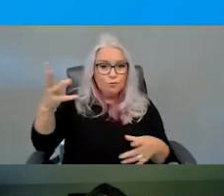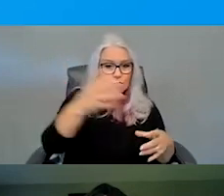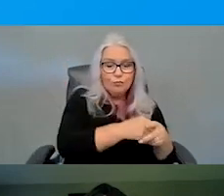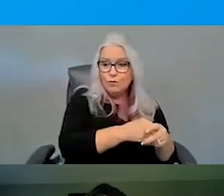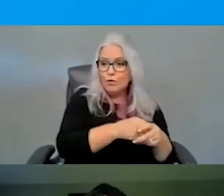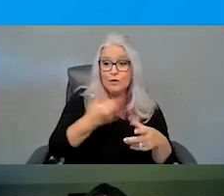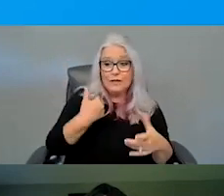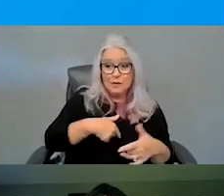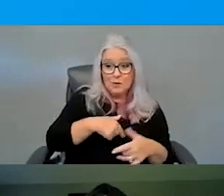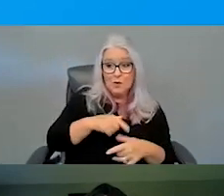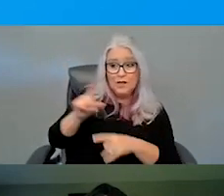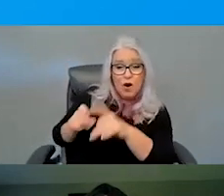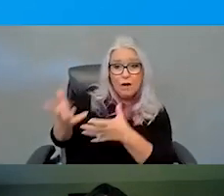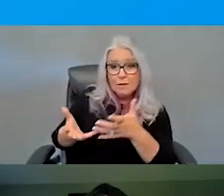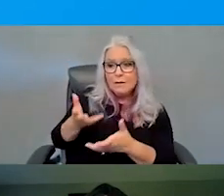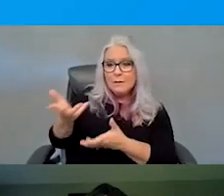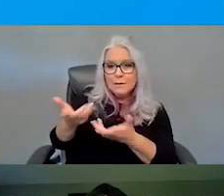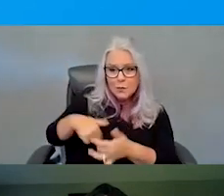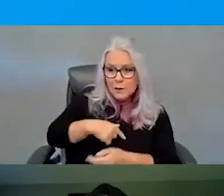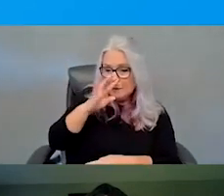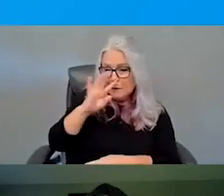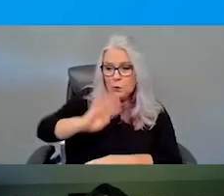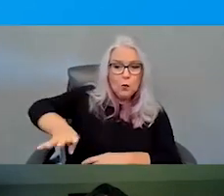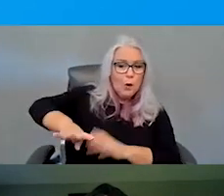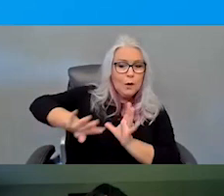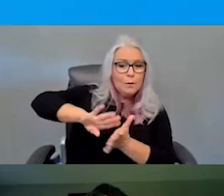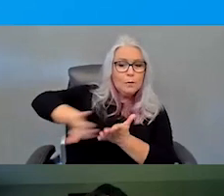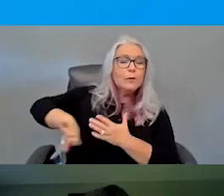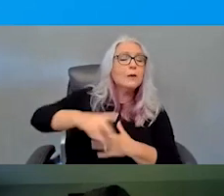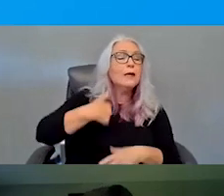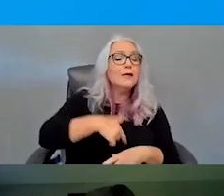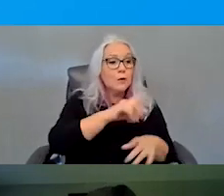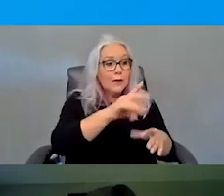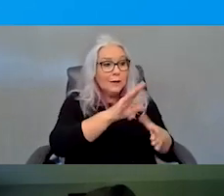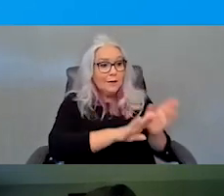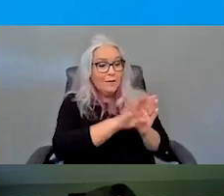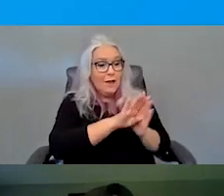completely ignore them as we developed our emergency plans? Was the result of our challenges